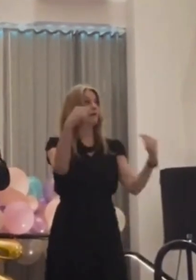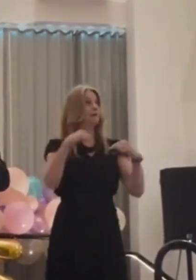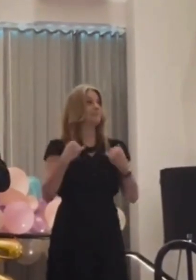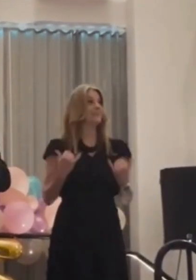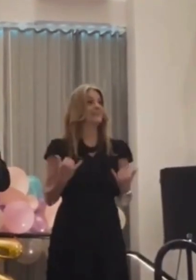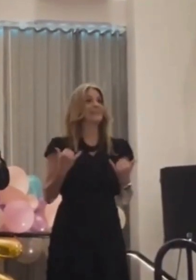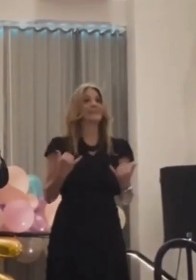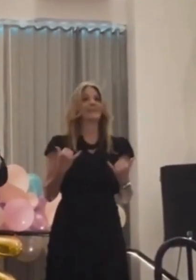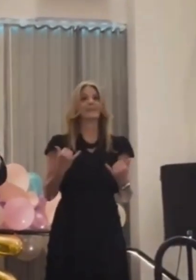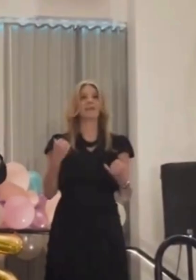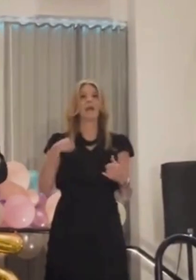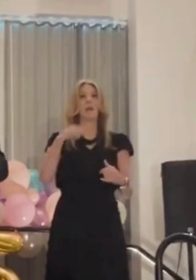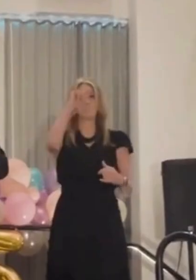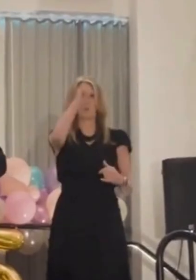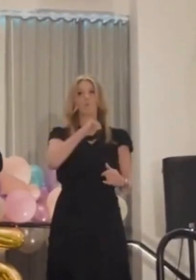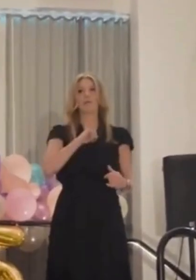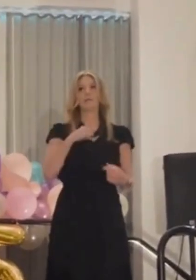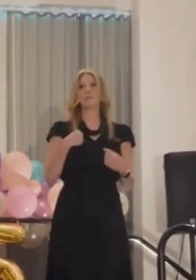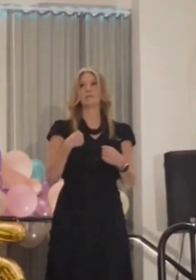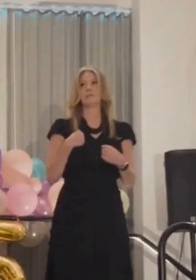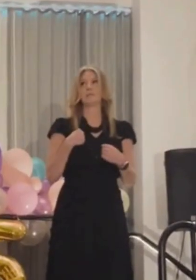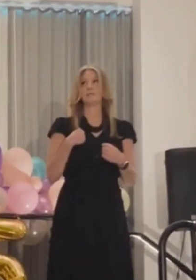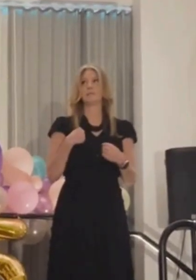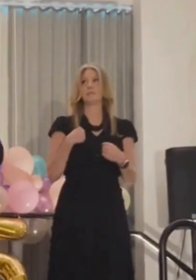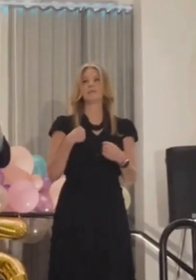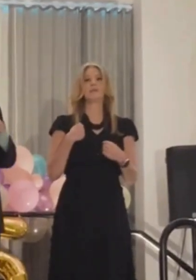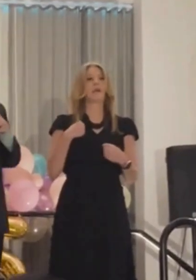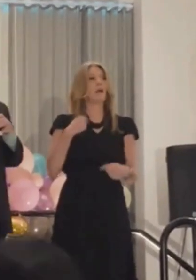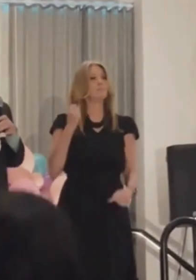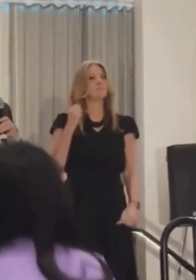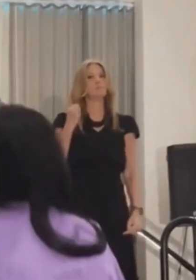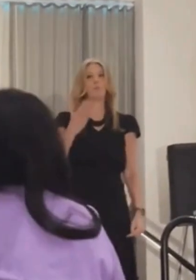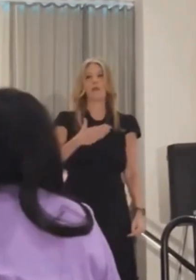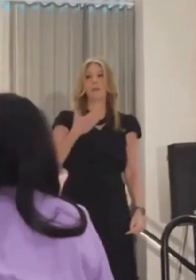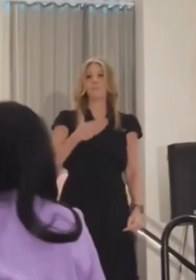This is Tony and I'm so happy to be here with you.